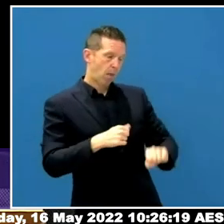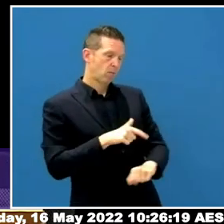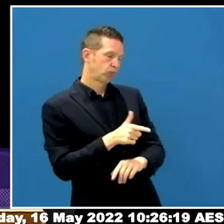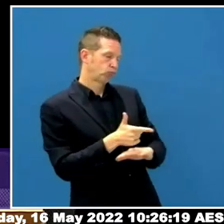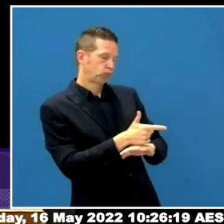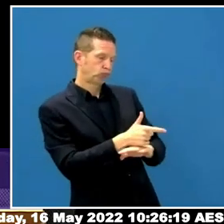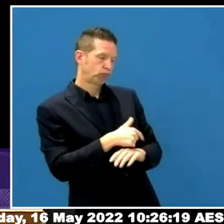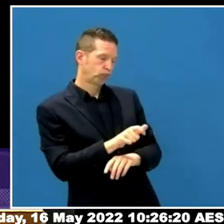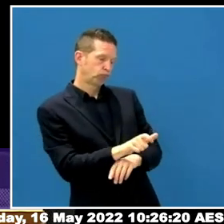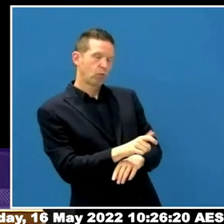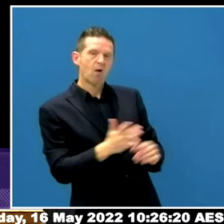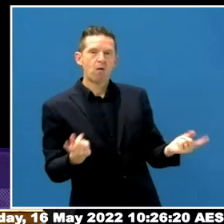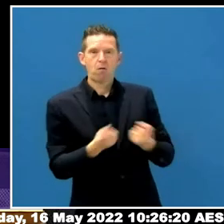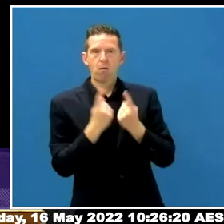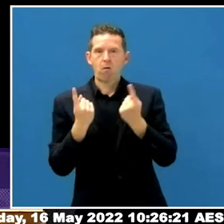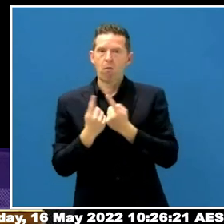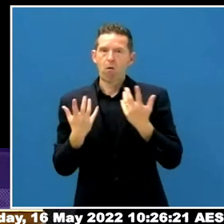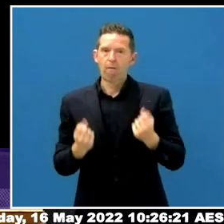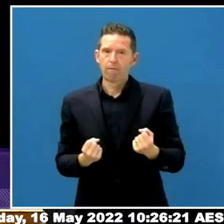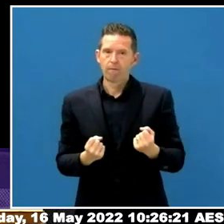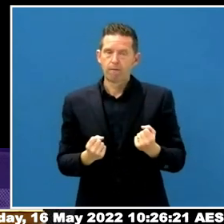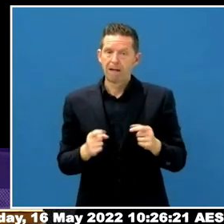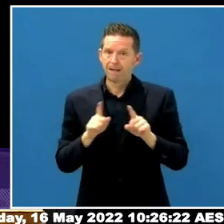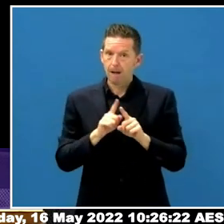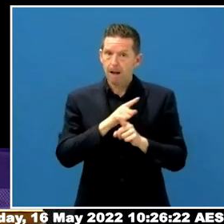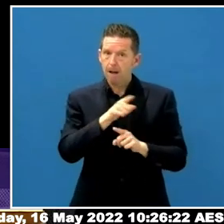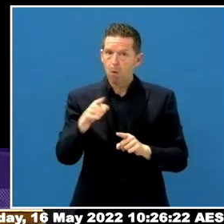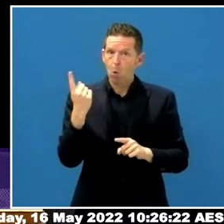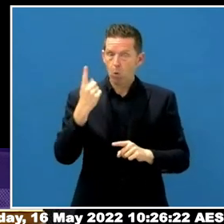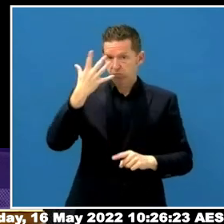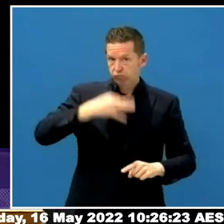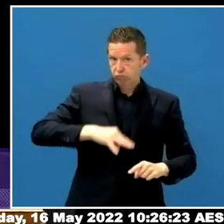These include images of people with disability who were naked in the shower, who